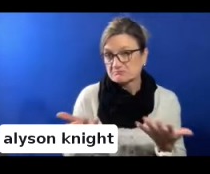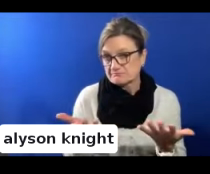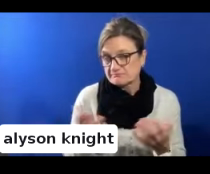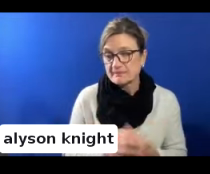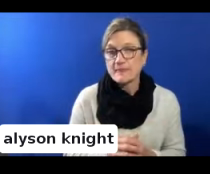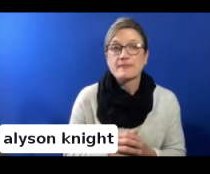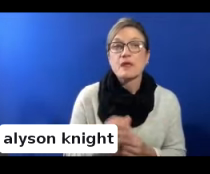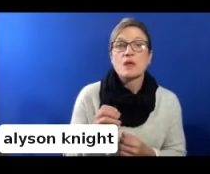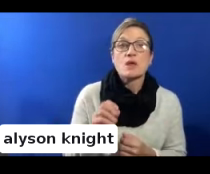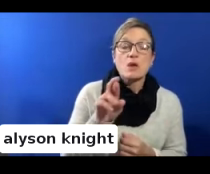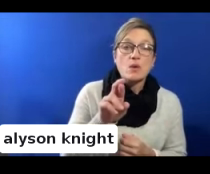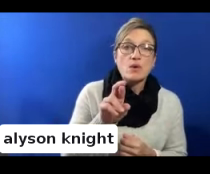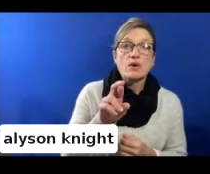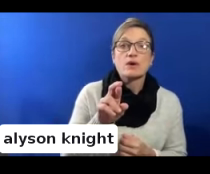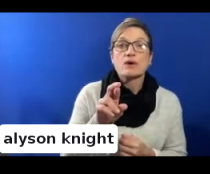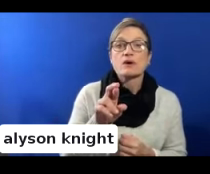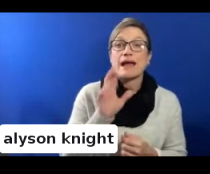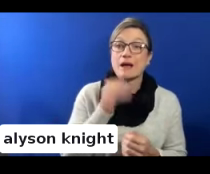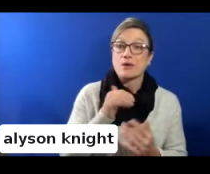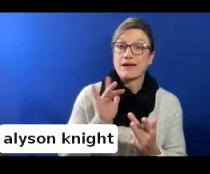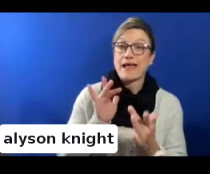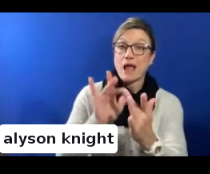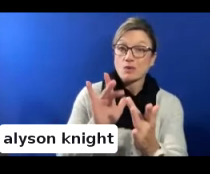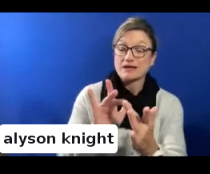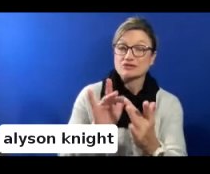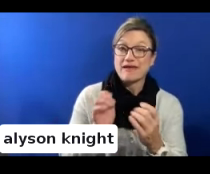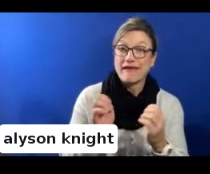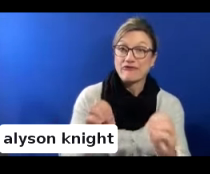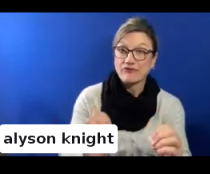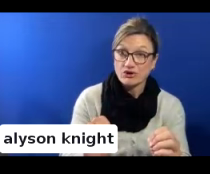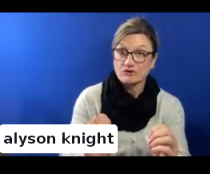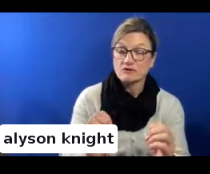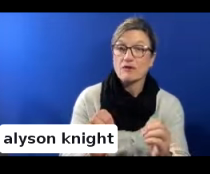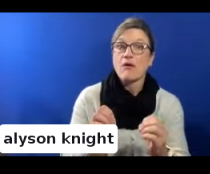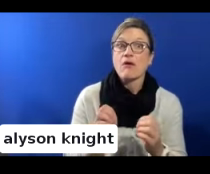Or, outreach efforts led to the formation of a new partnership